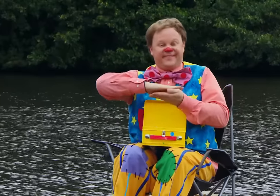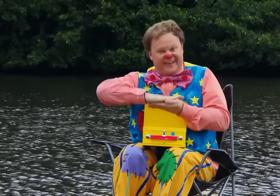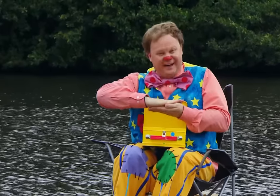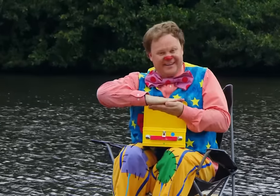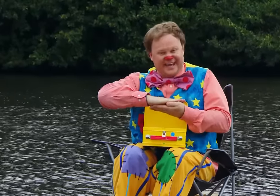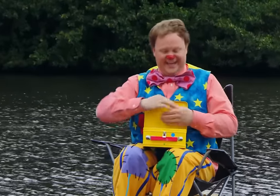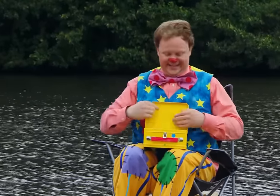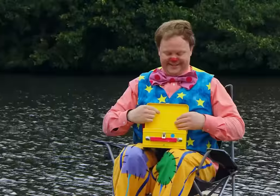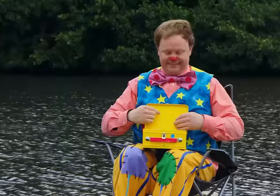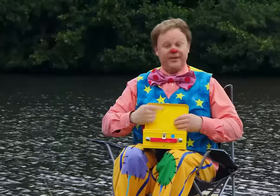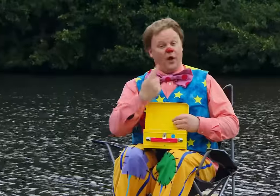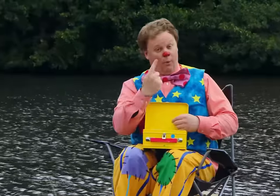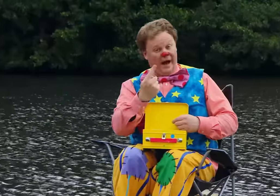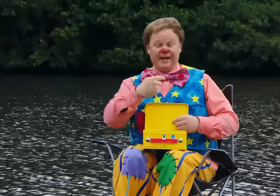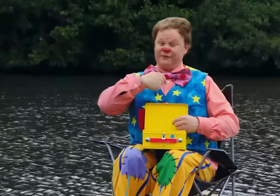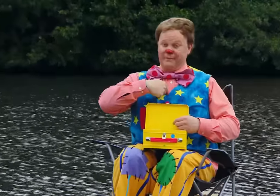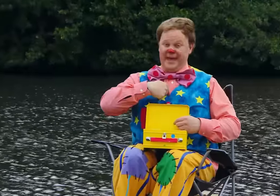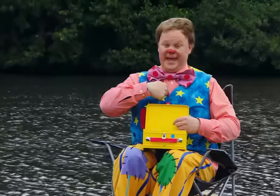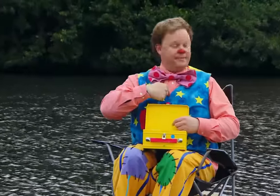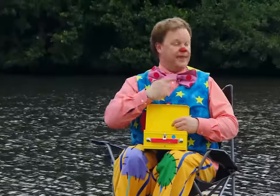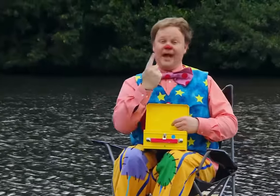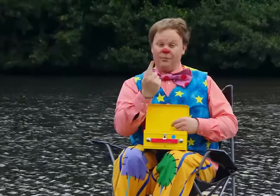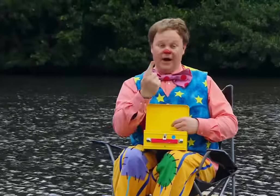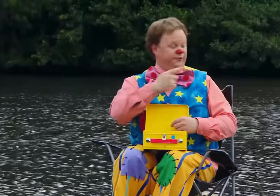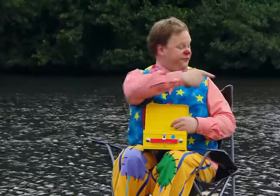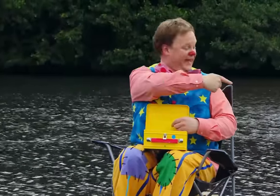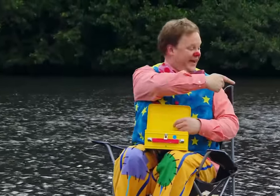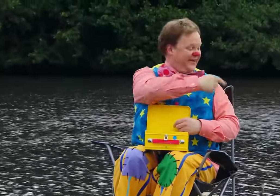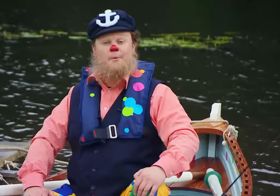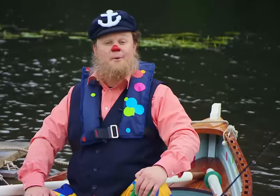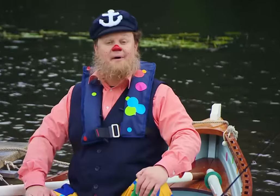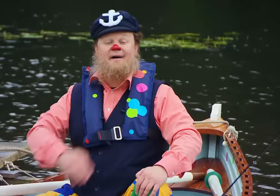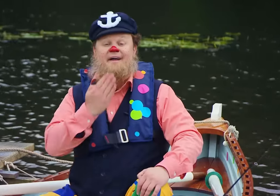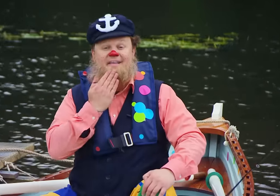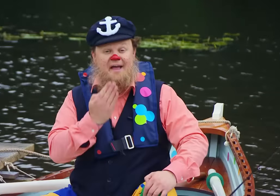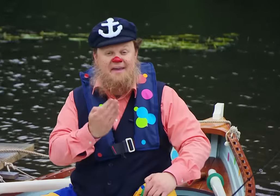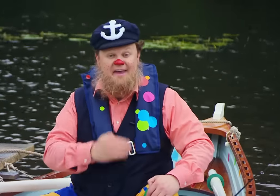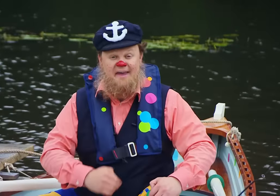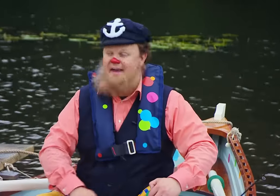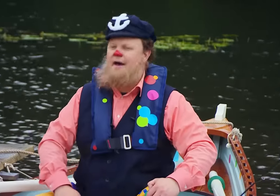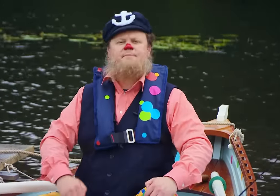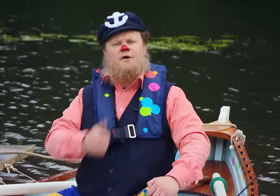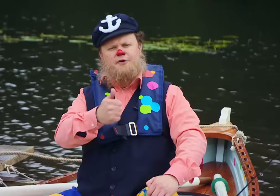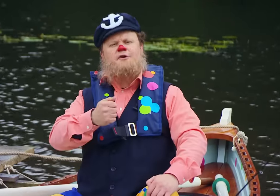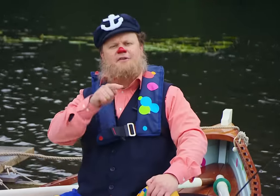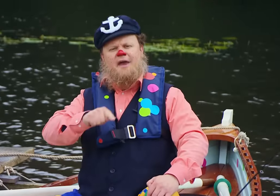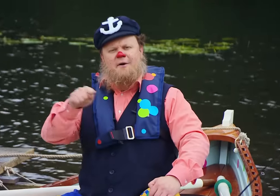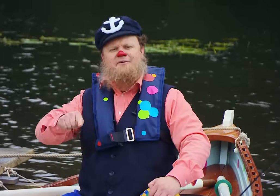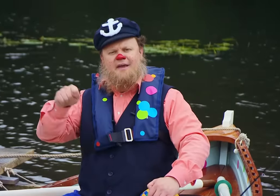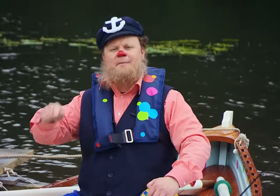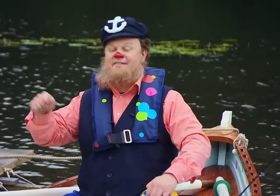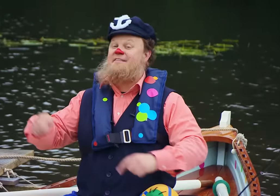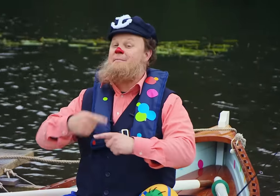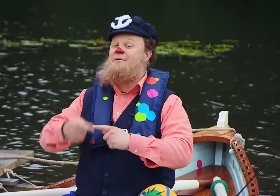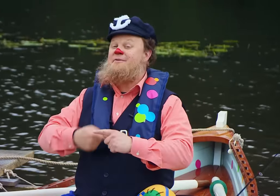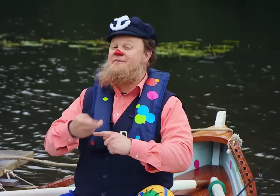sandwiches one for me and one for you thank you up good counting mr tumbles